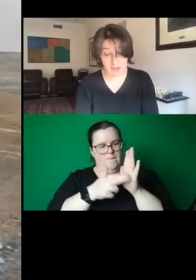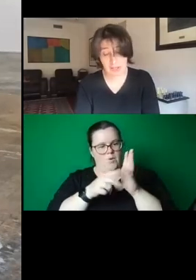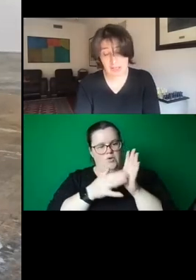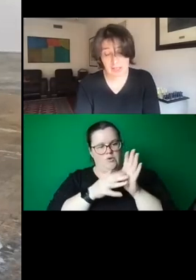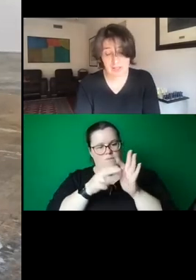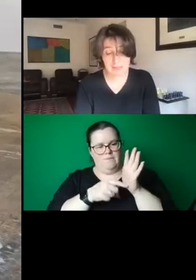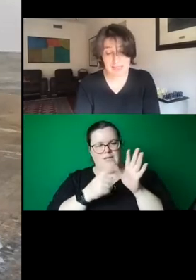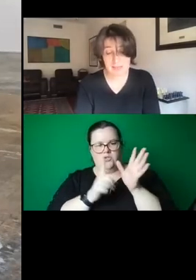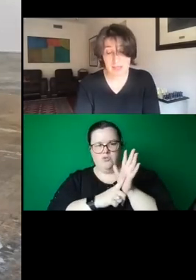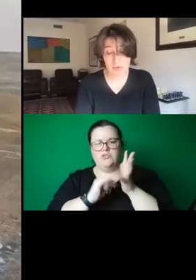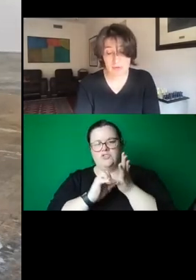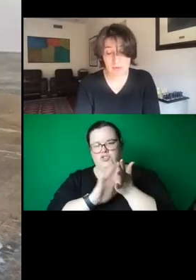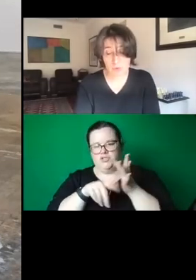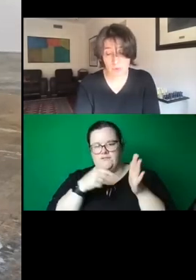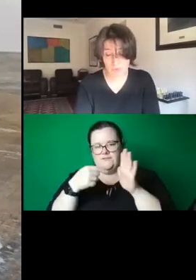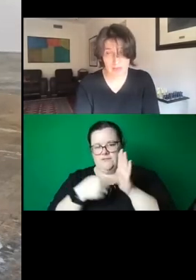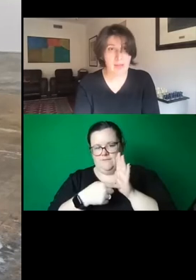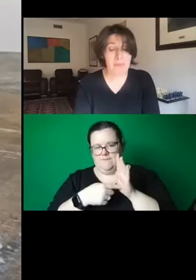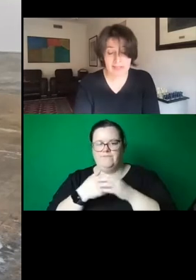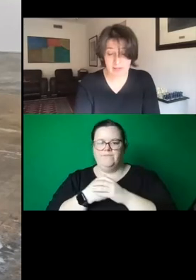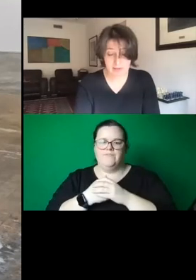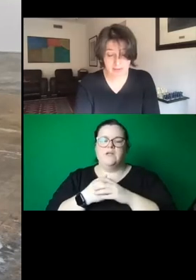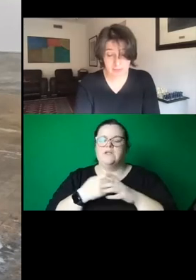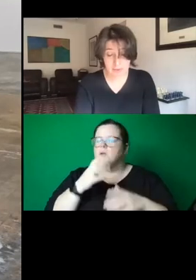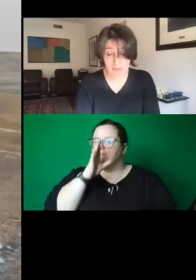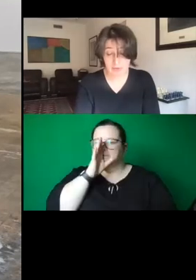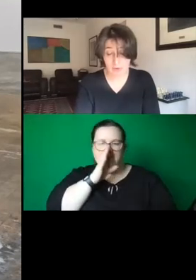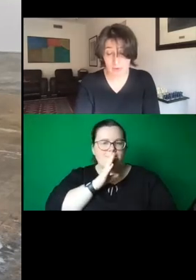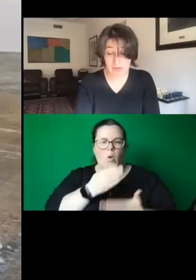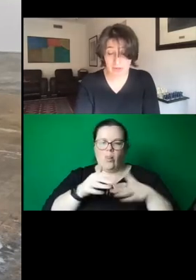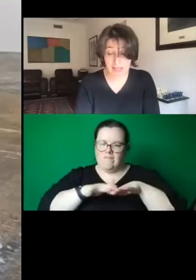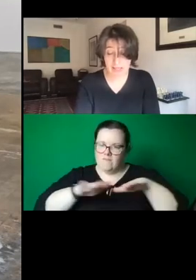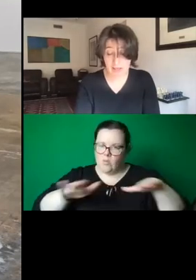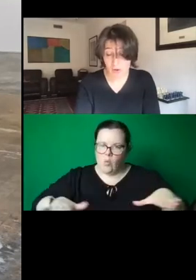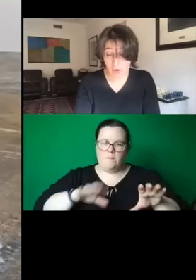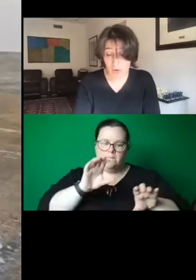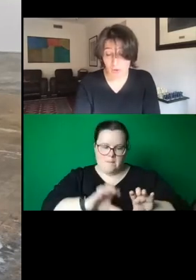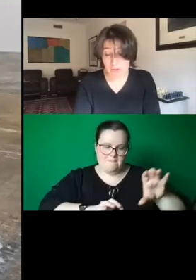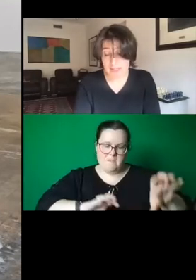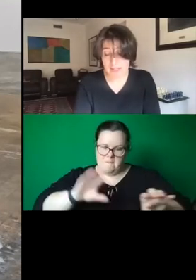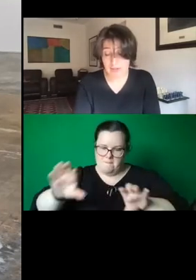here displayed simply on the floor a painting department floor and relying on the significance